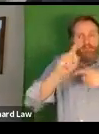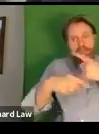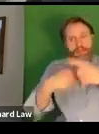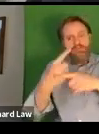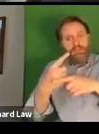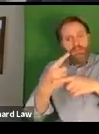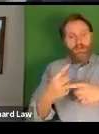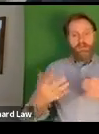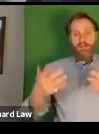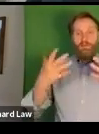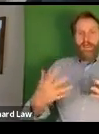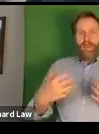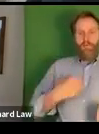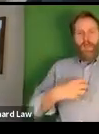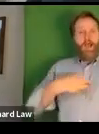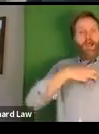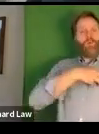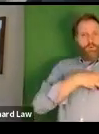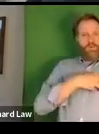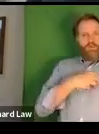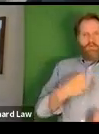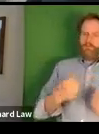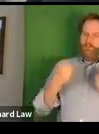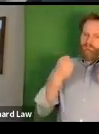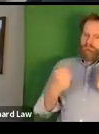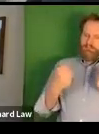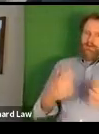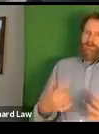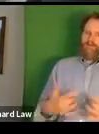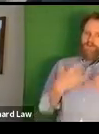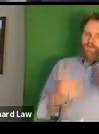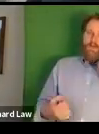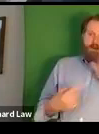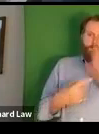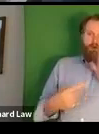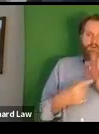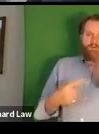given all the work we're doing to make it clear that we want our claim